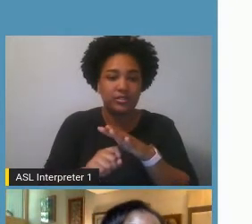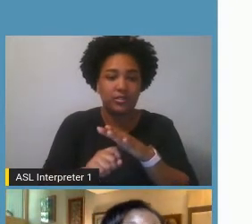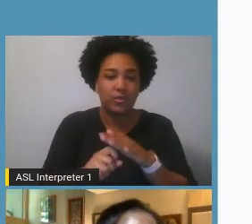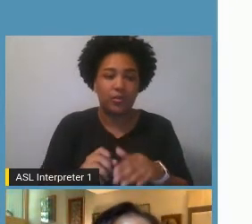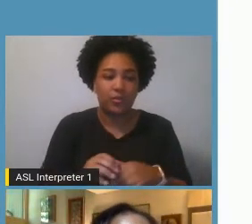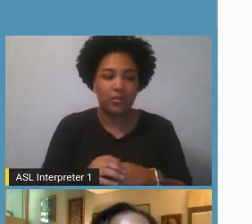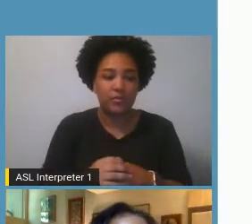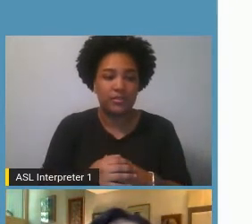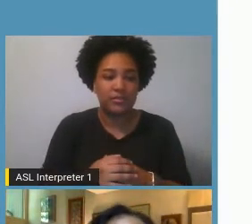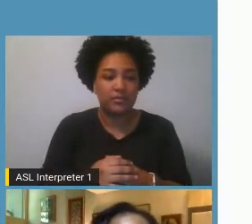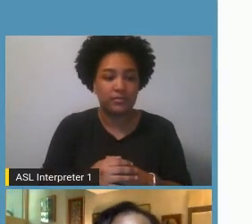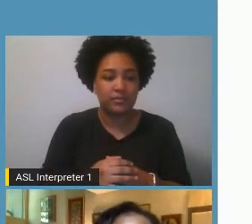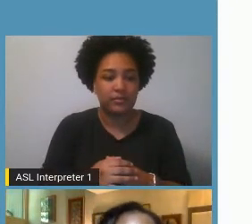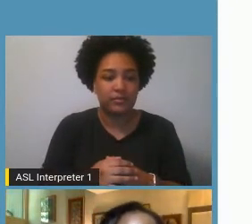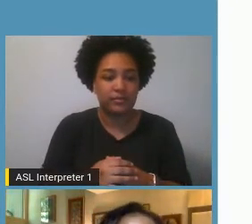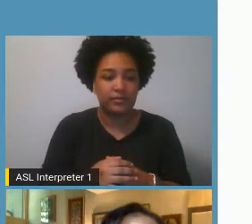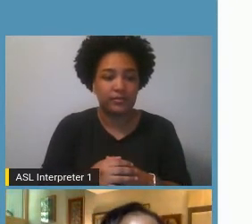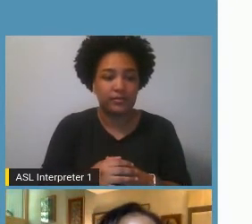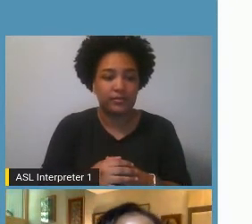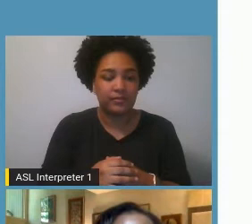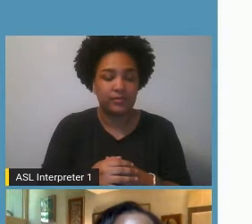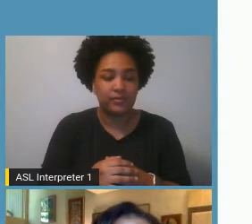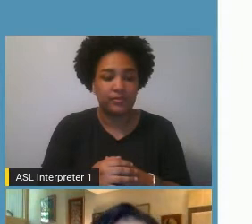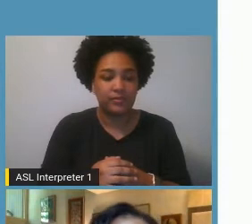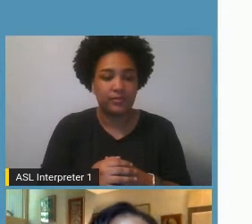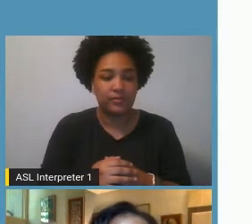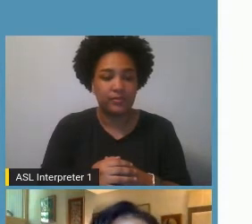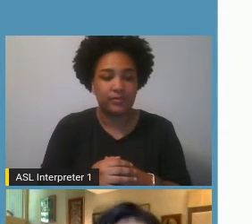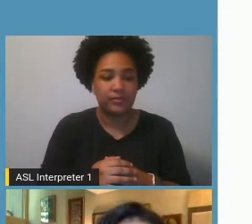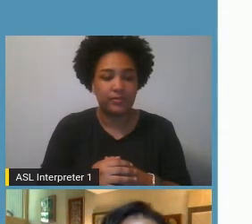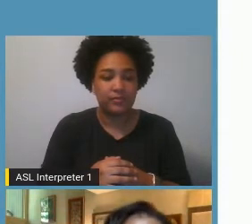let them help you determining which items can be digitized and photographed.